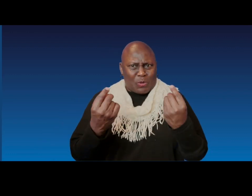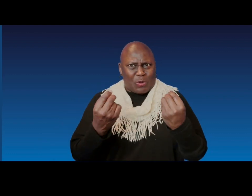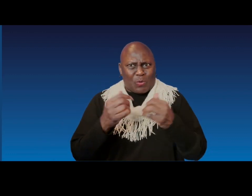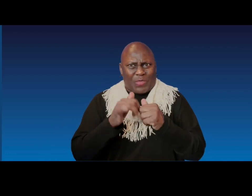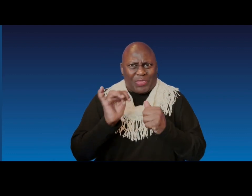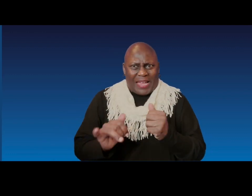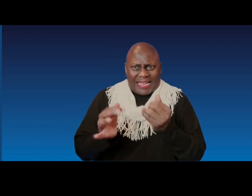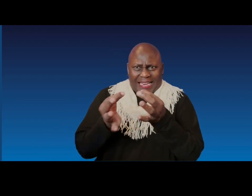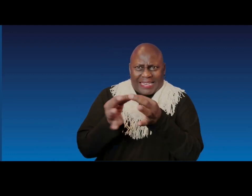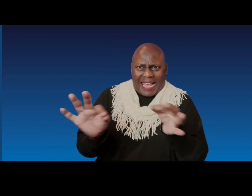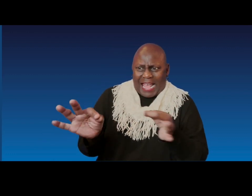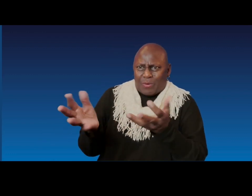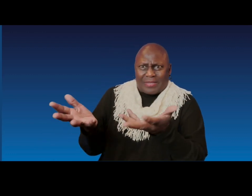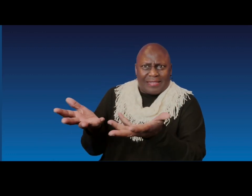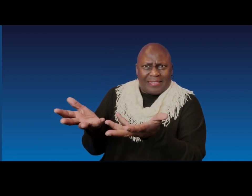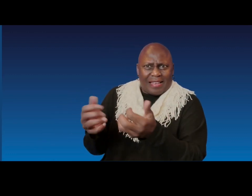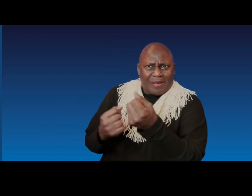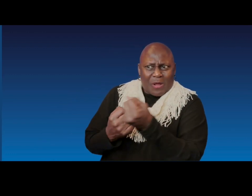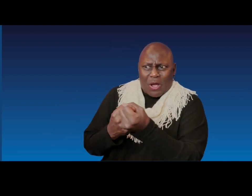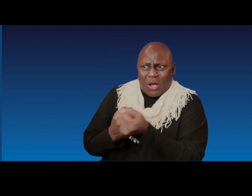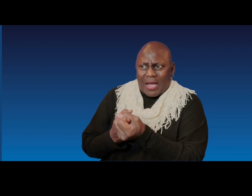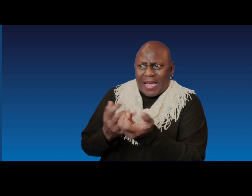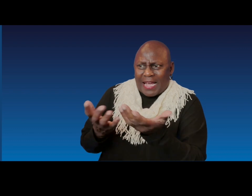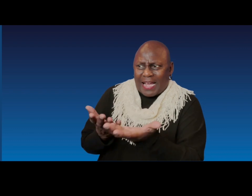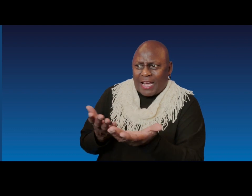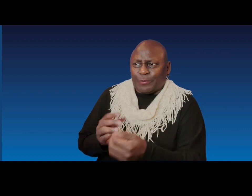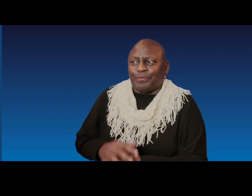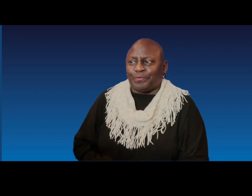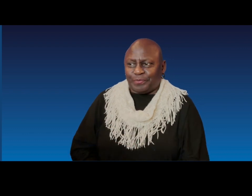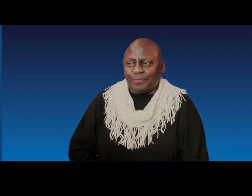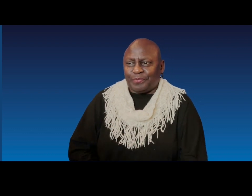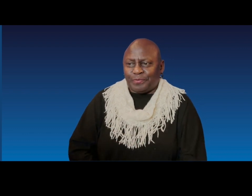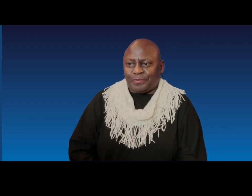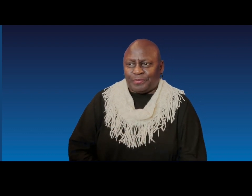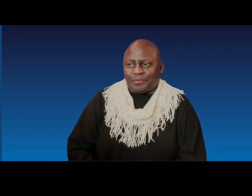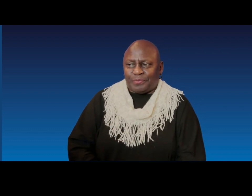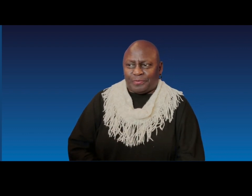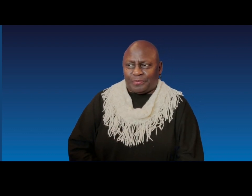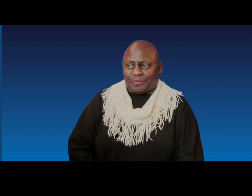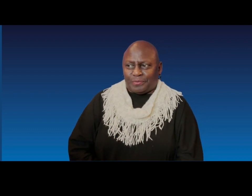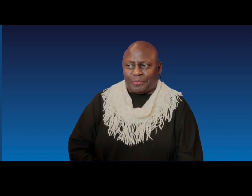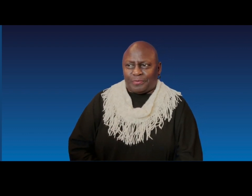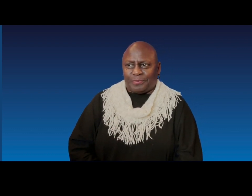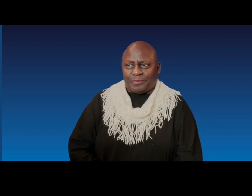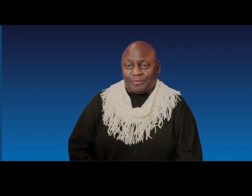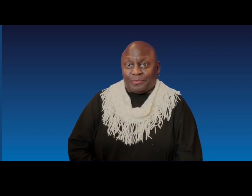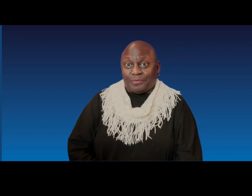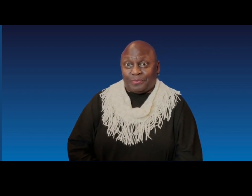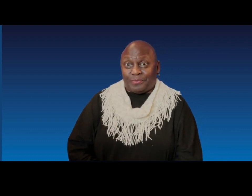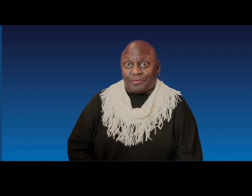Who have that experience in a deaf view of the world? So what can we do and how can we support language?